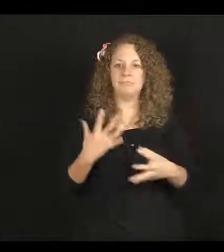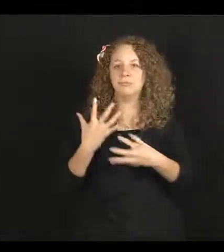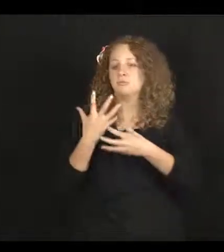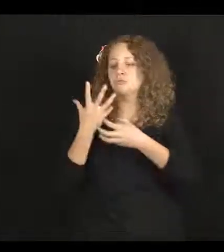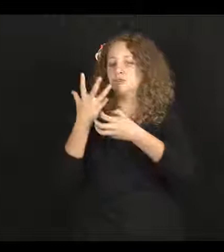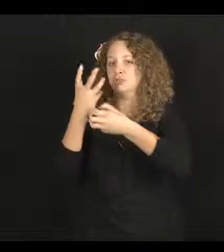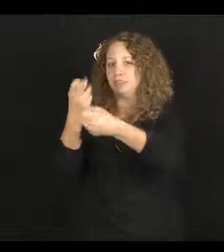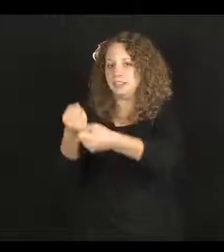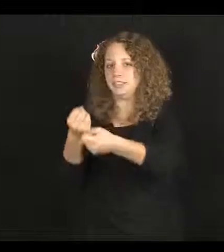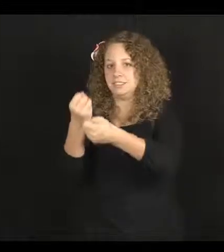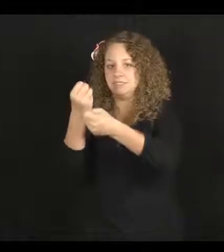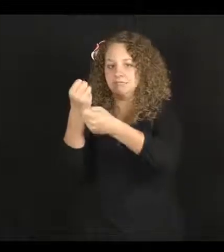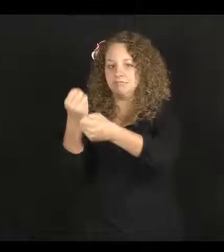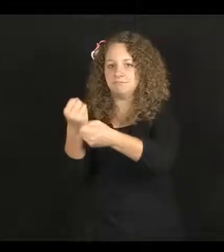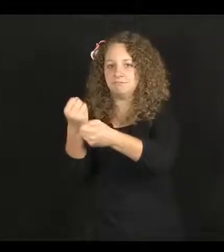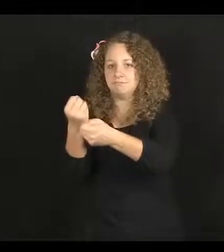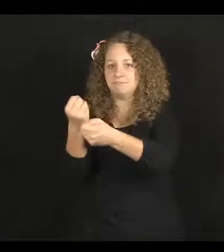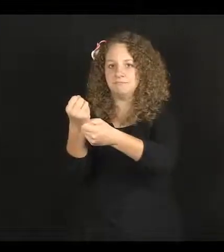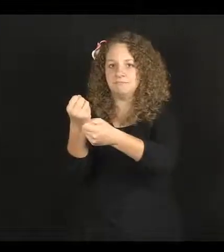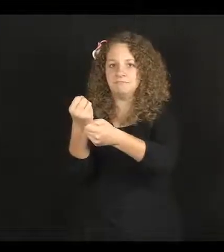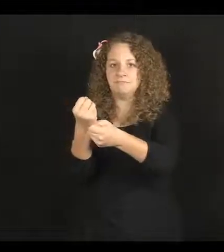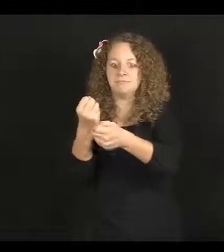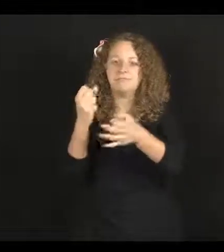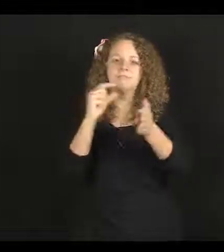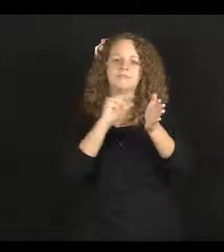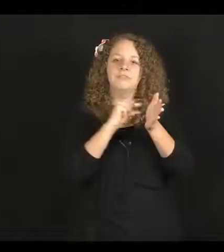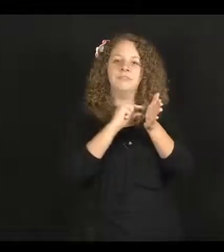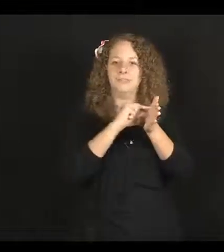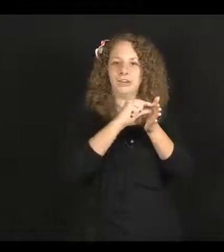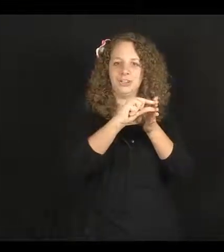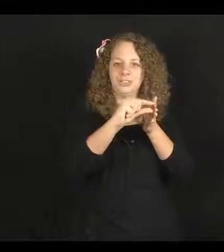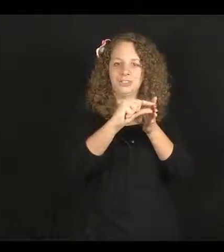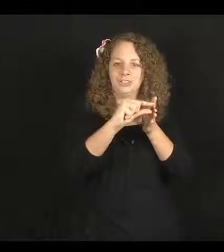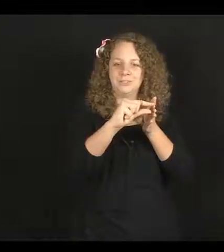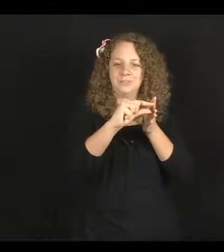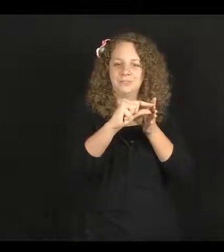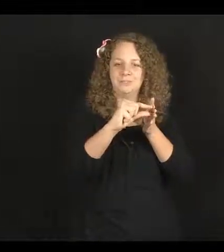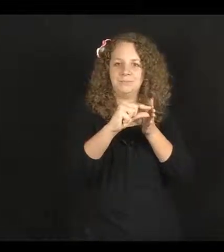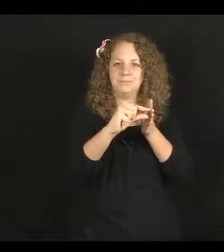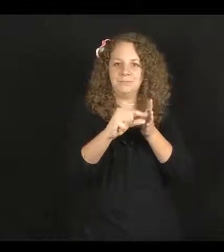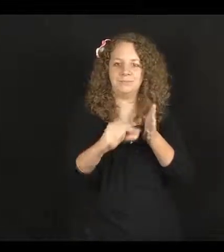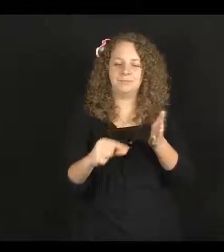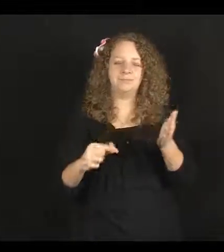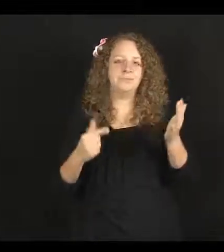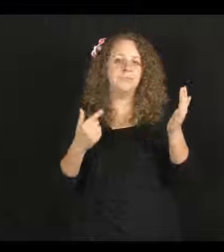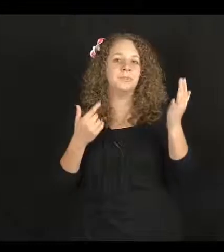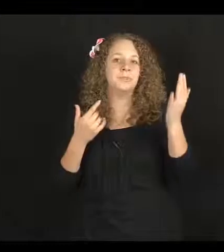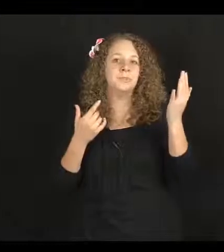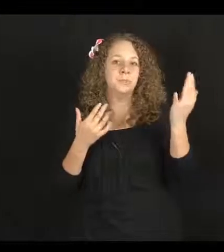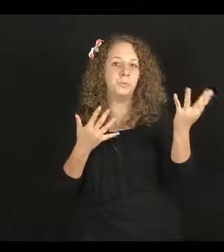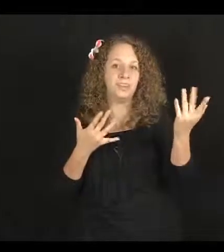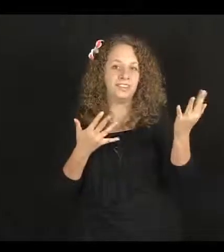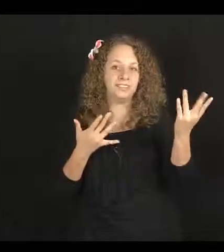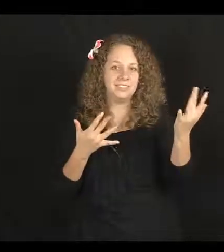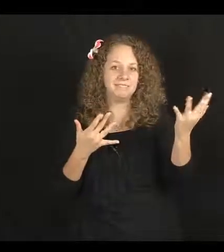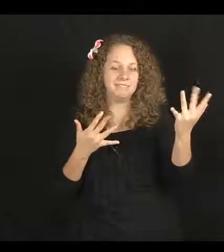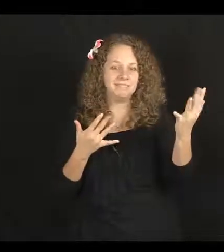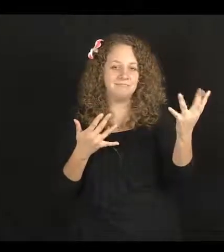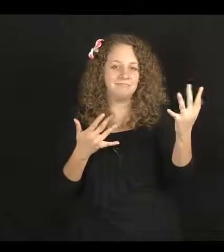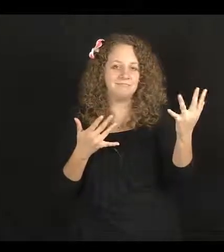TRUST VERSE WAIT